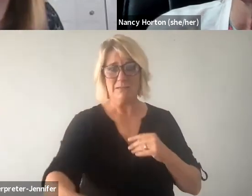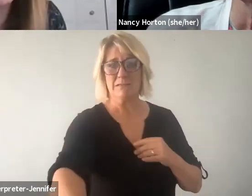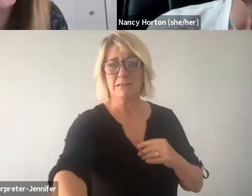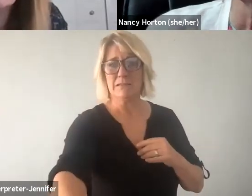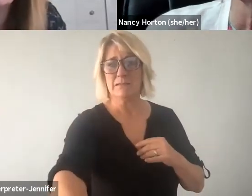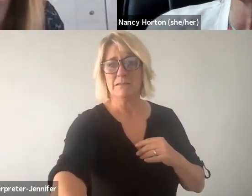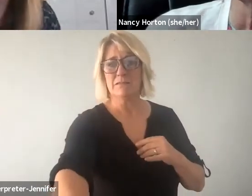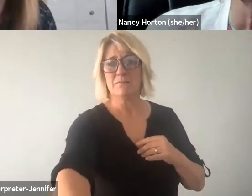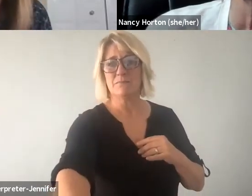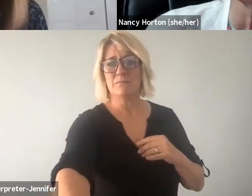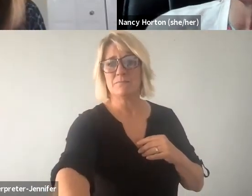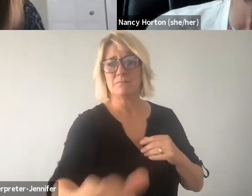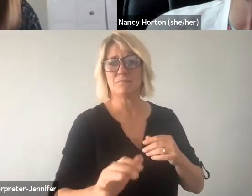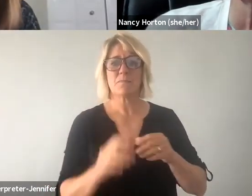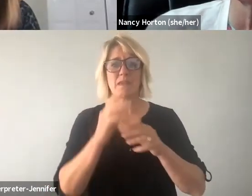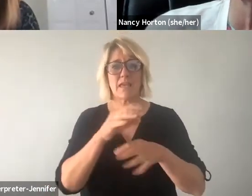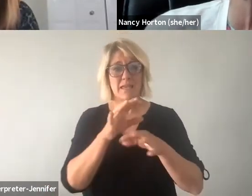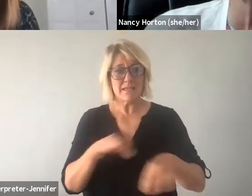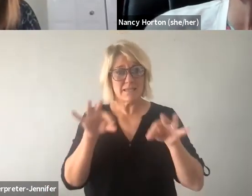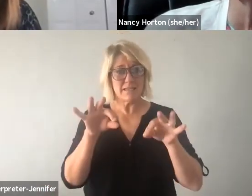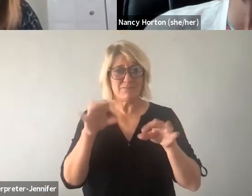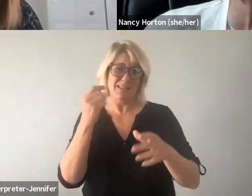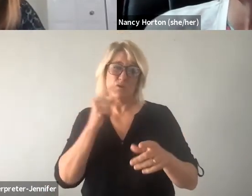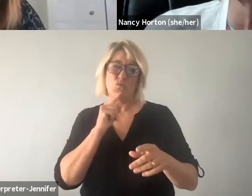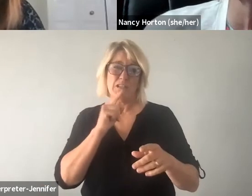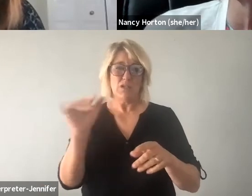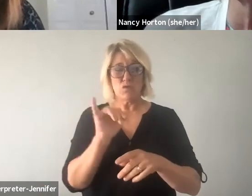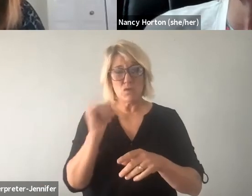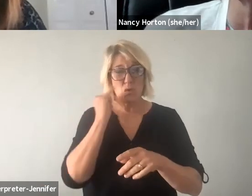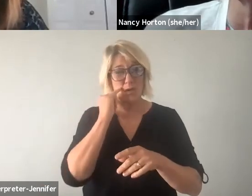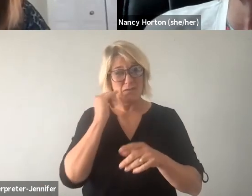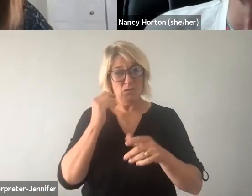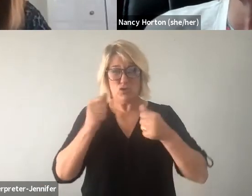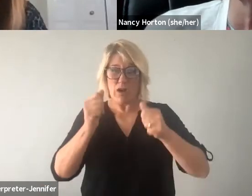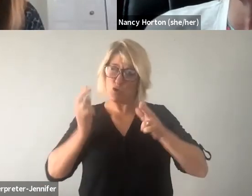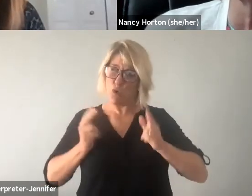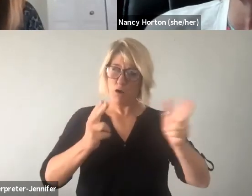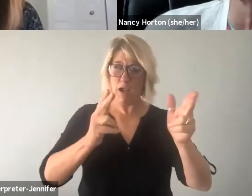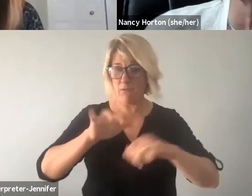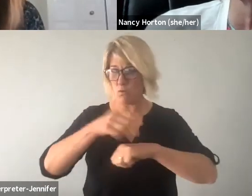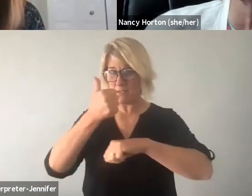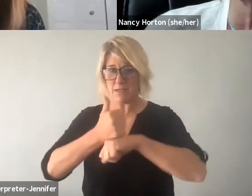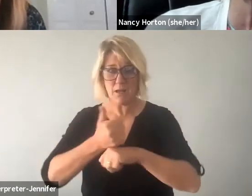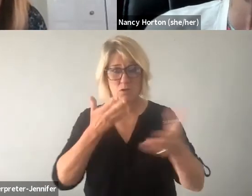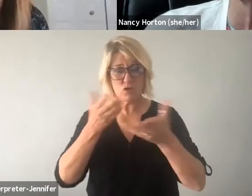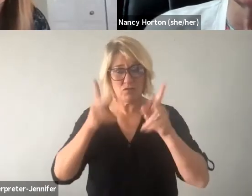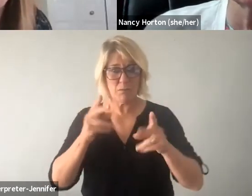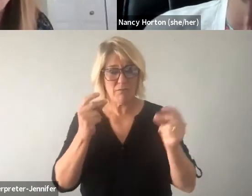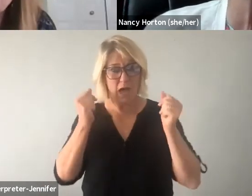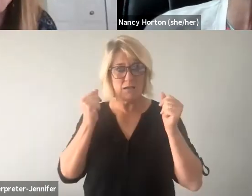are accessible, but sometimes there can be -- there can be oversights » Anne: Especially when they are